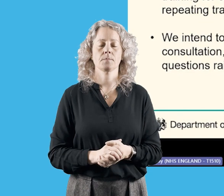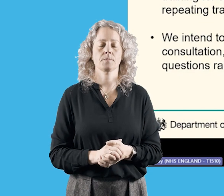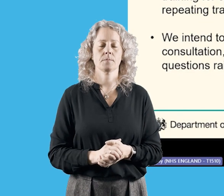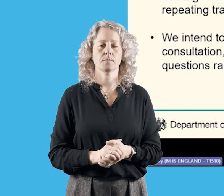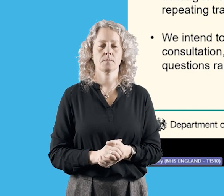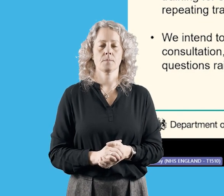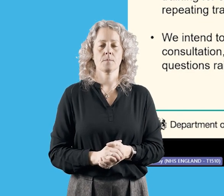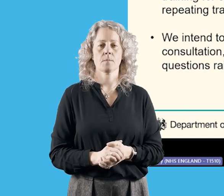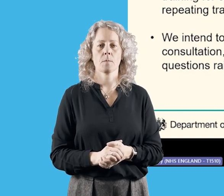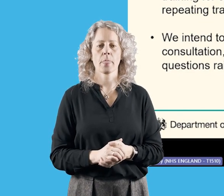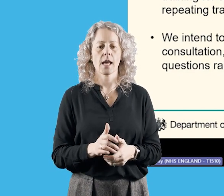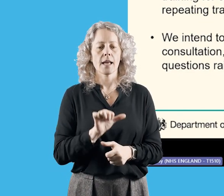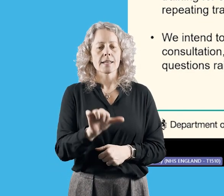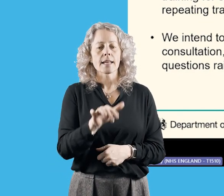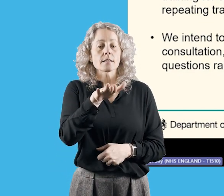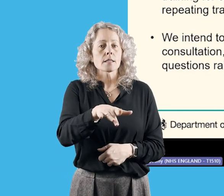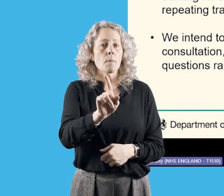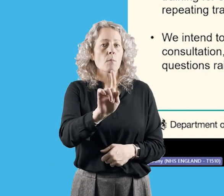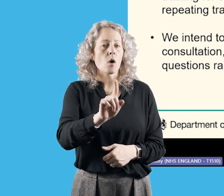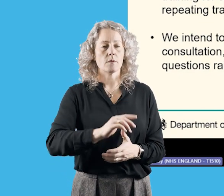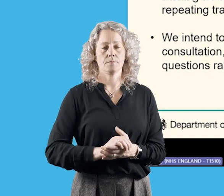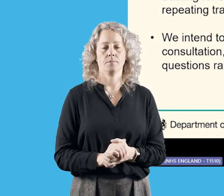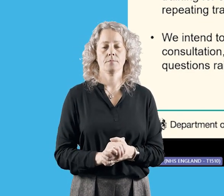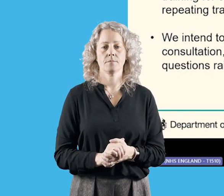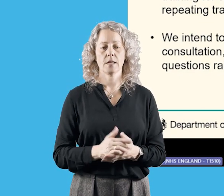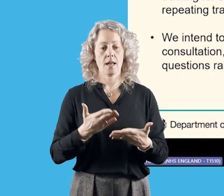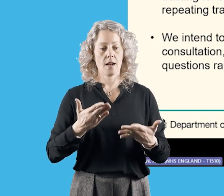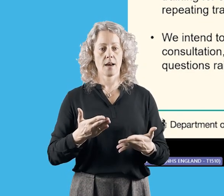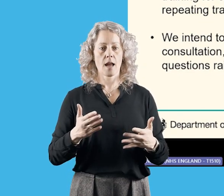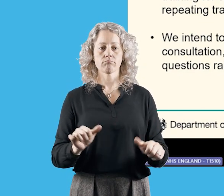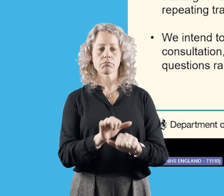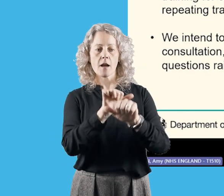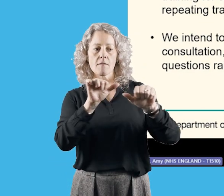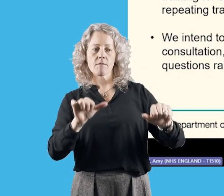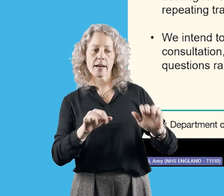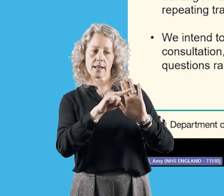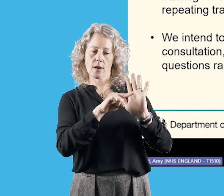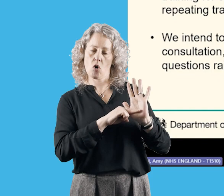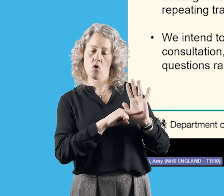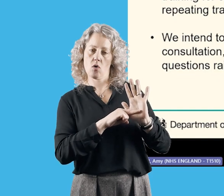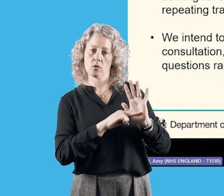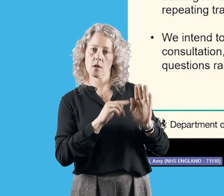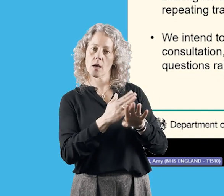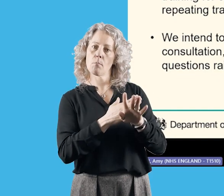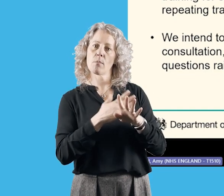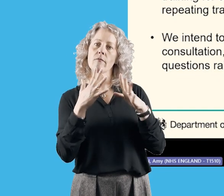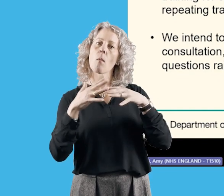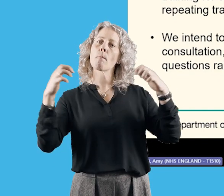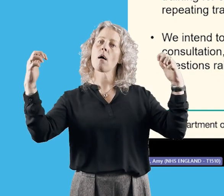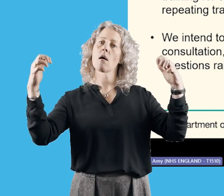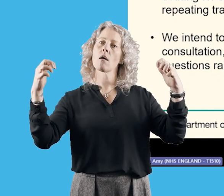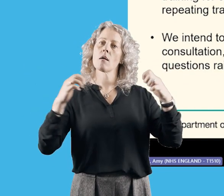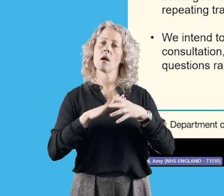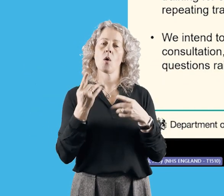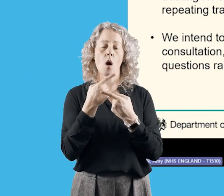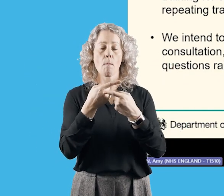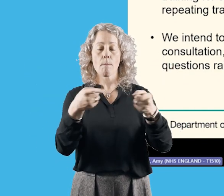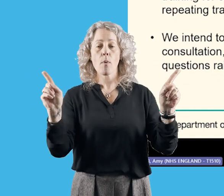So what are the next steps? Well, we are currently finalising the code before it is laid in Parliament and it will be publicly accessible from this point.